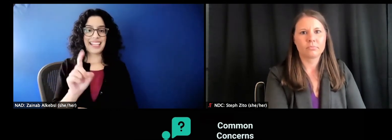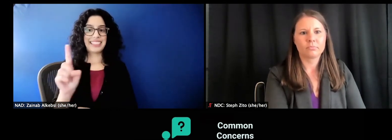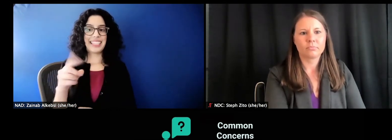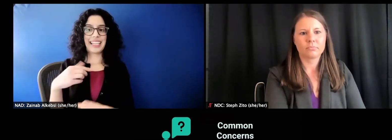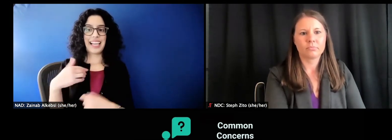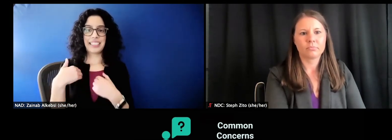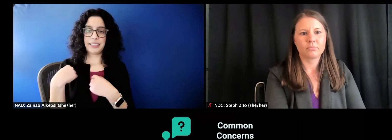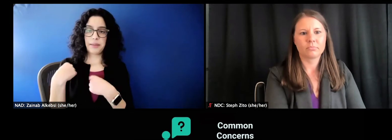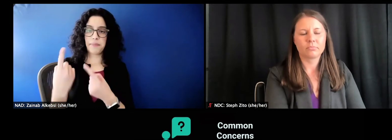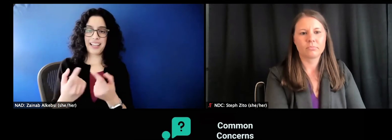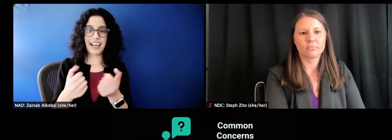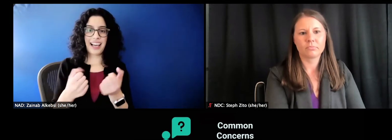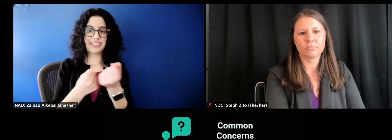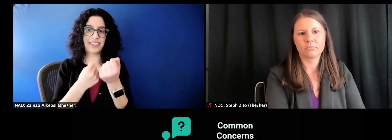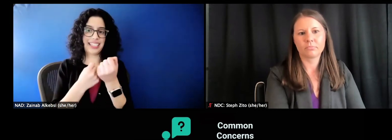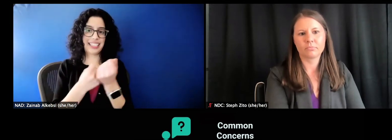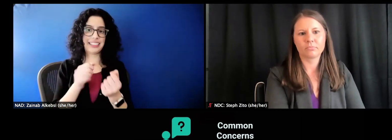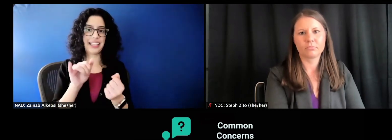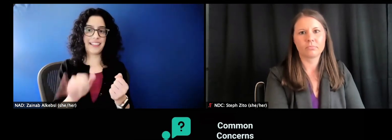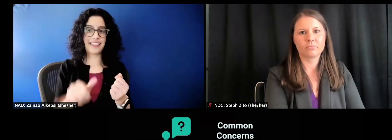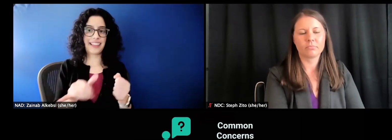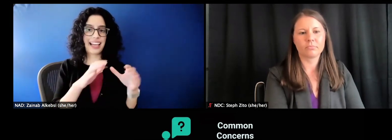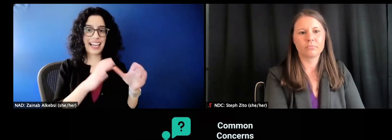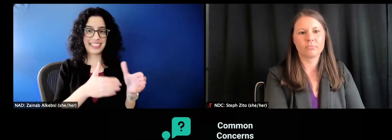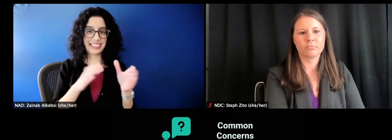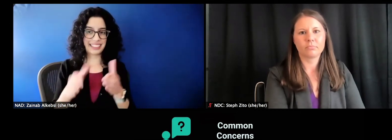The NAD has been advocating that entities